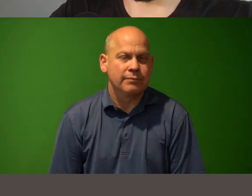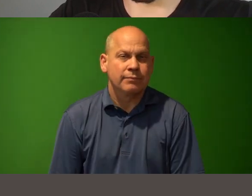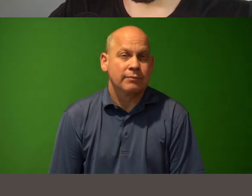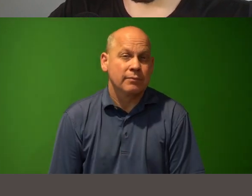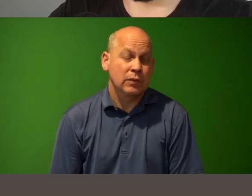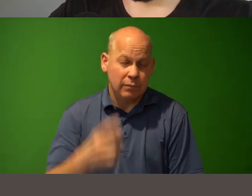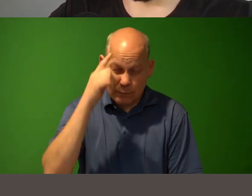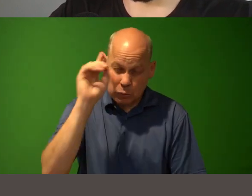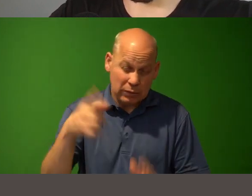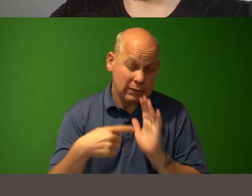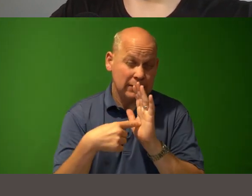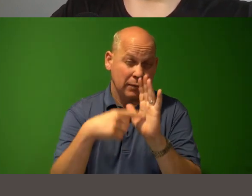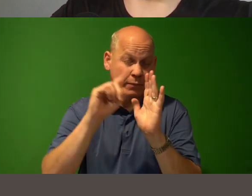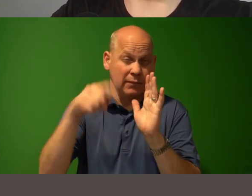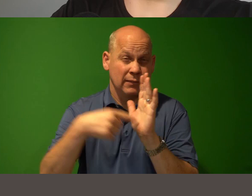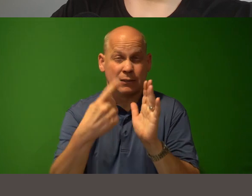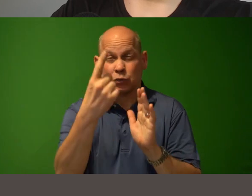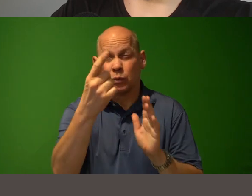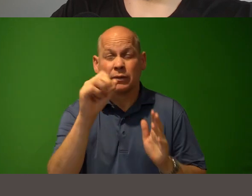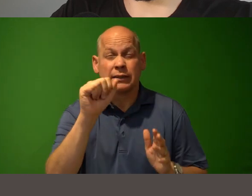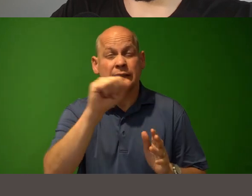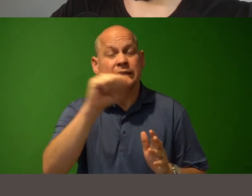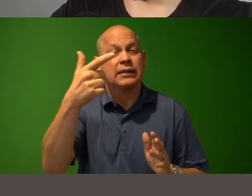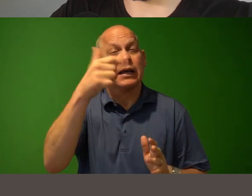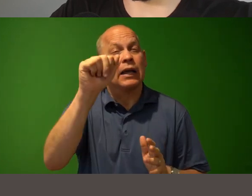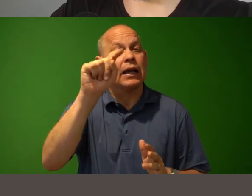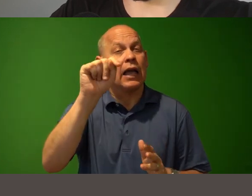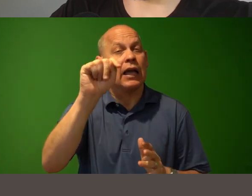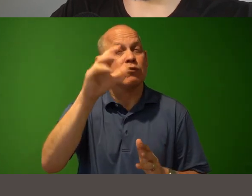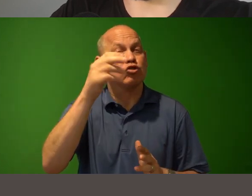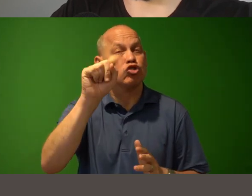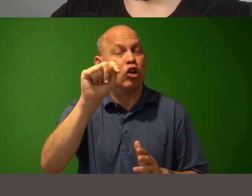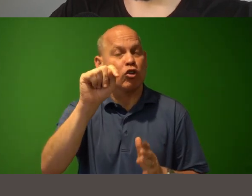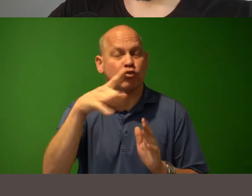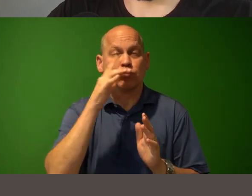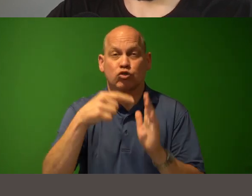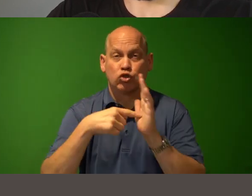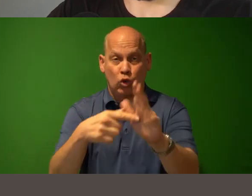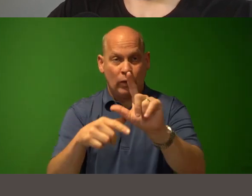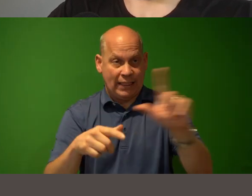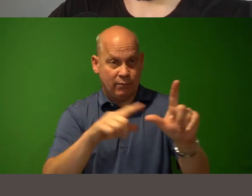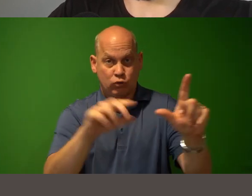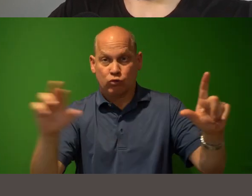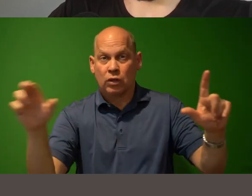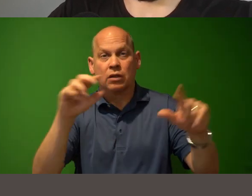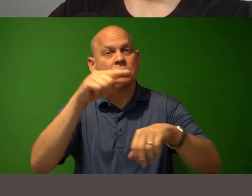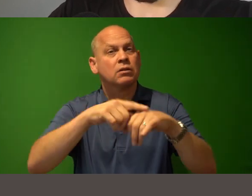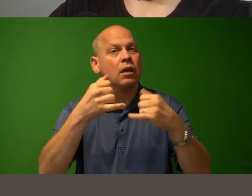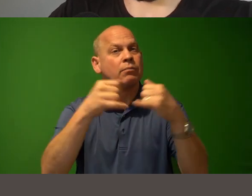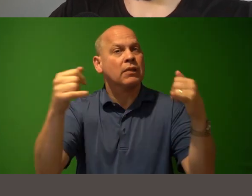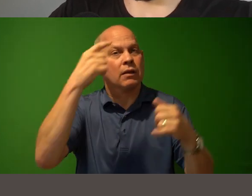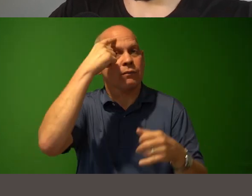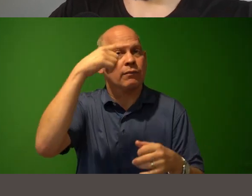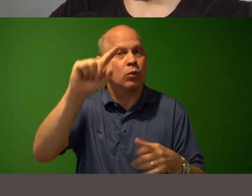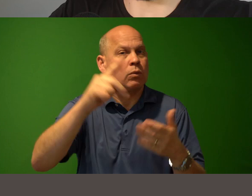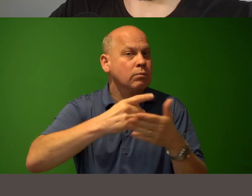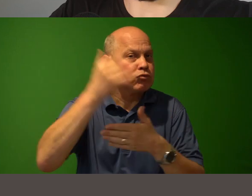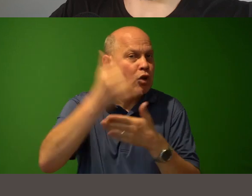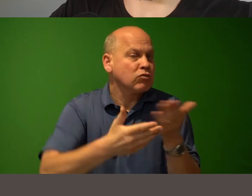For example, this one is a Gantt chart showing left to right, a timeline of project delivery,